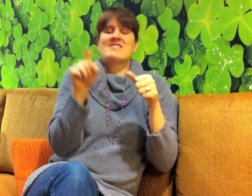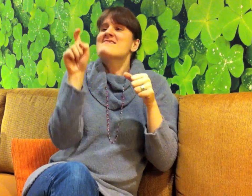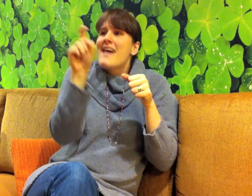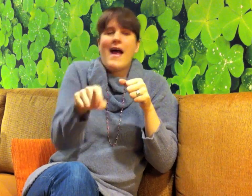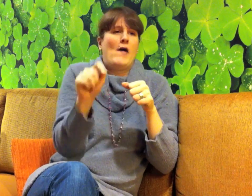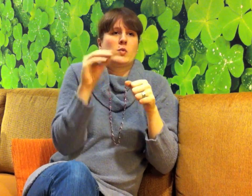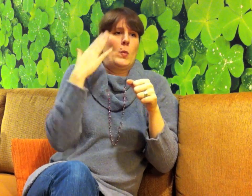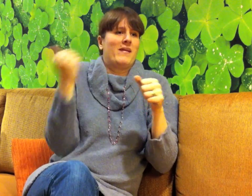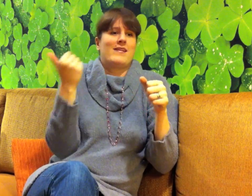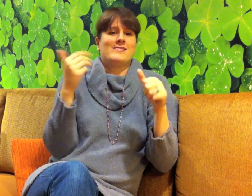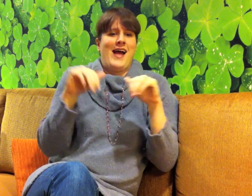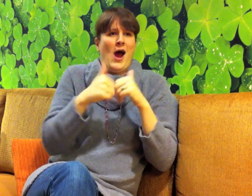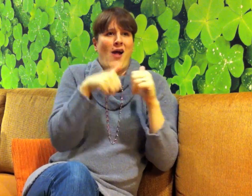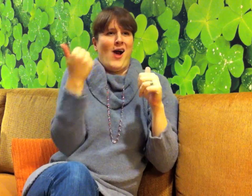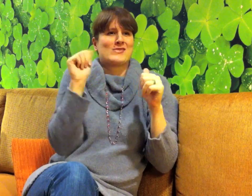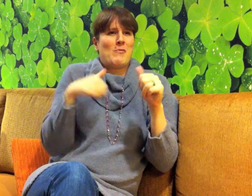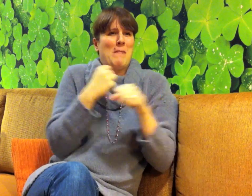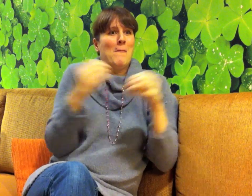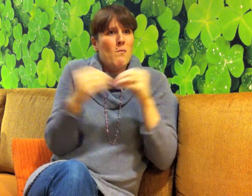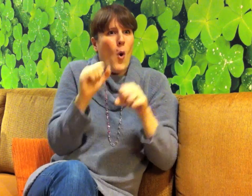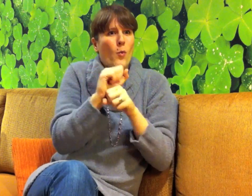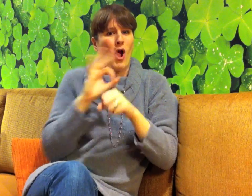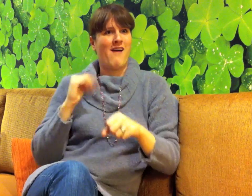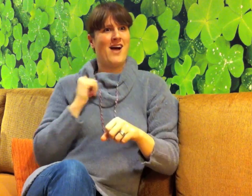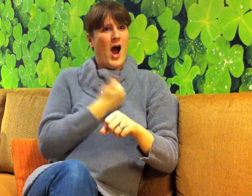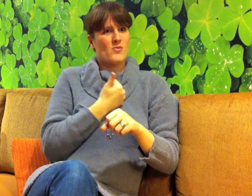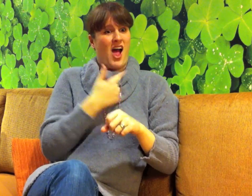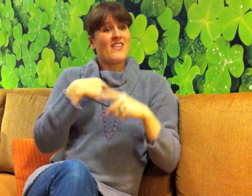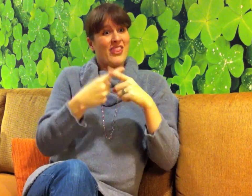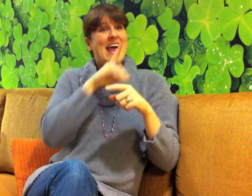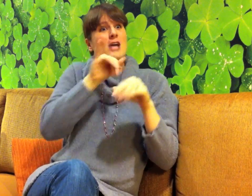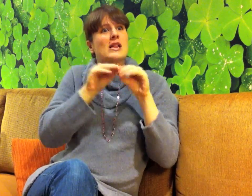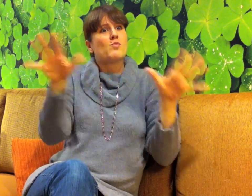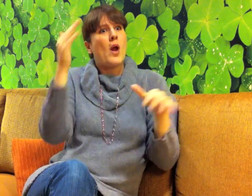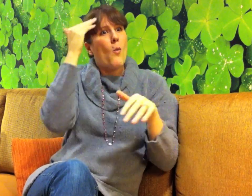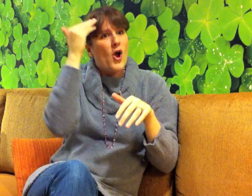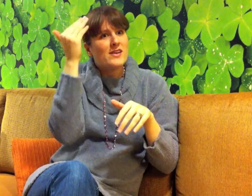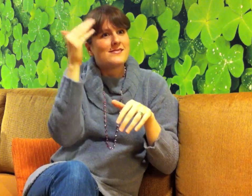We have to because how else can we make more work of ourselves and actually spreading awareness...